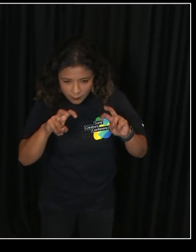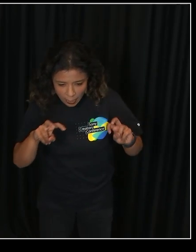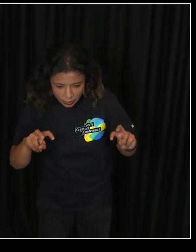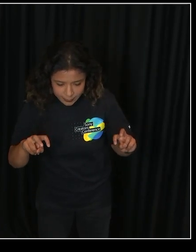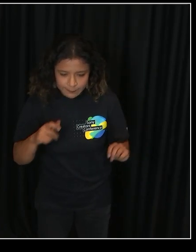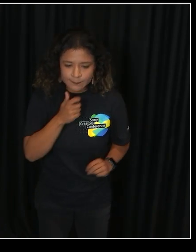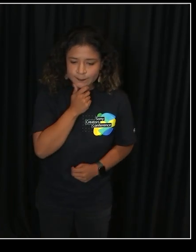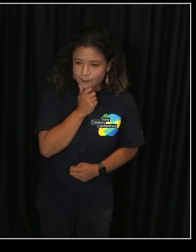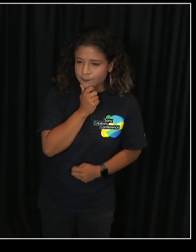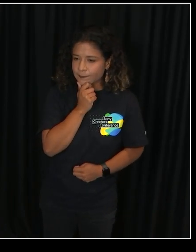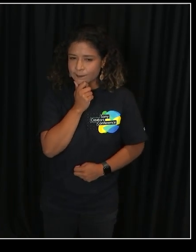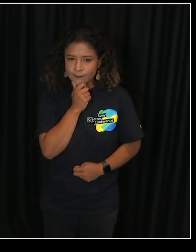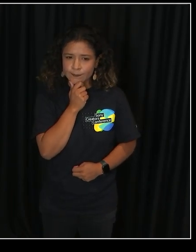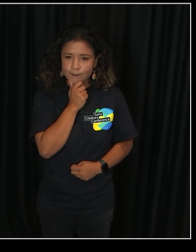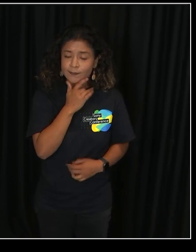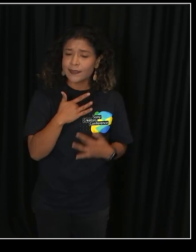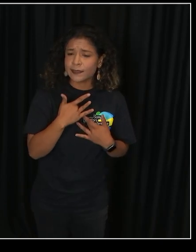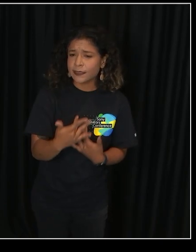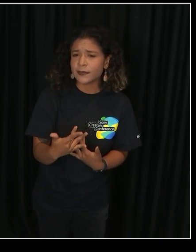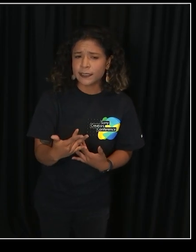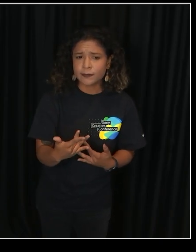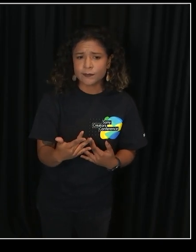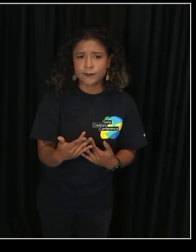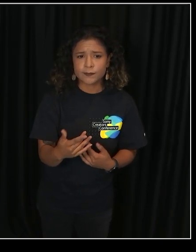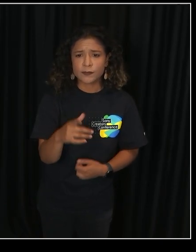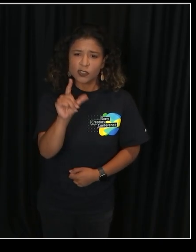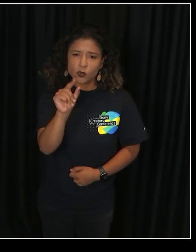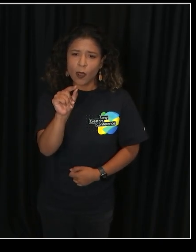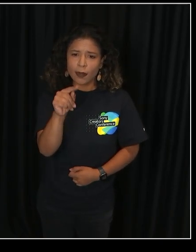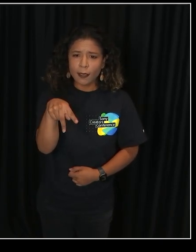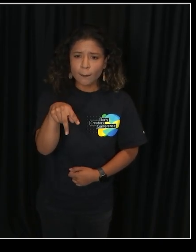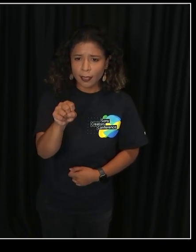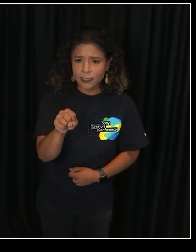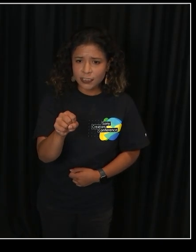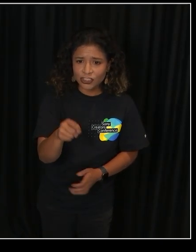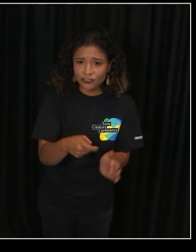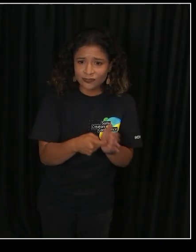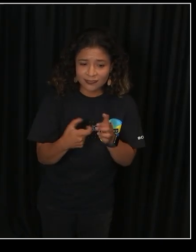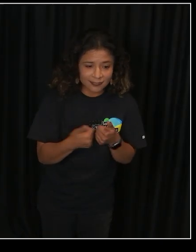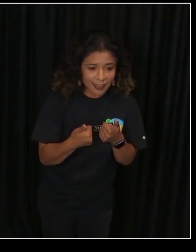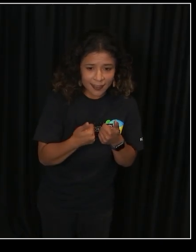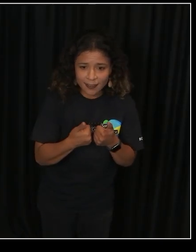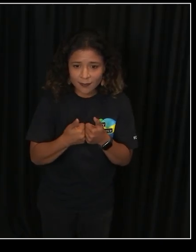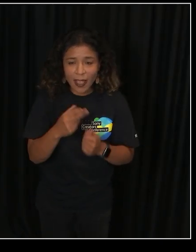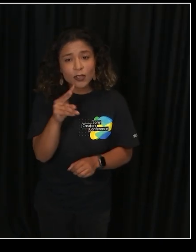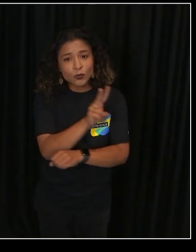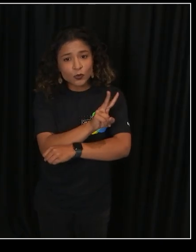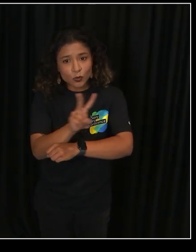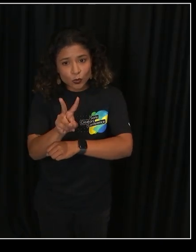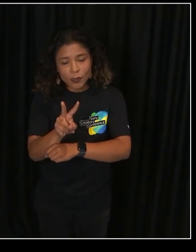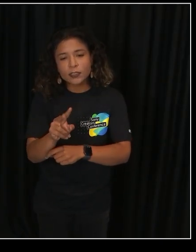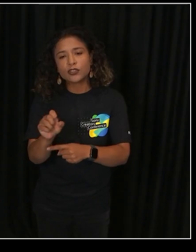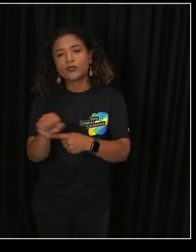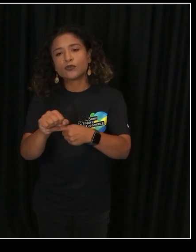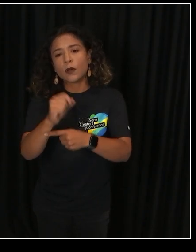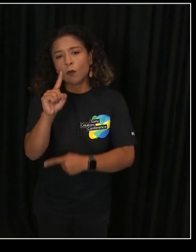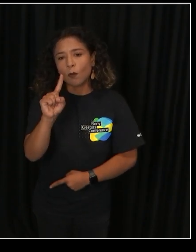It typically takes us 20 PlayStations and two weeks to train an agent for a particular course.